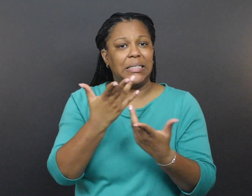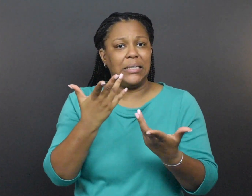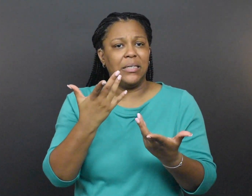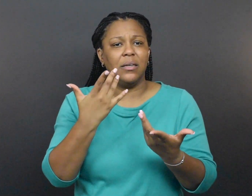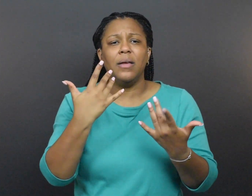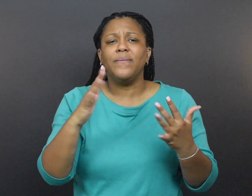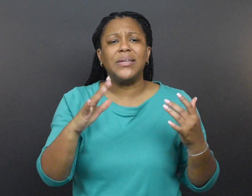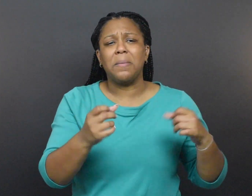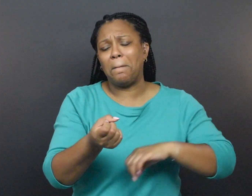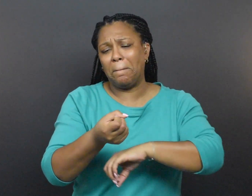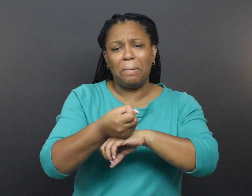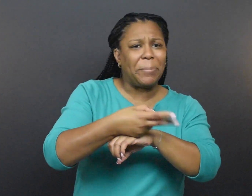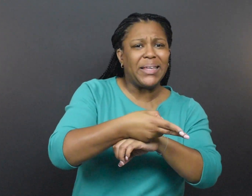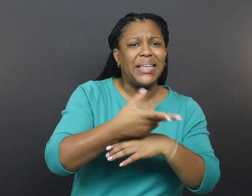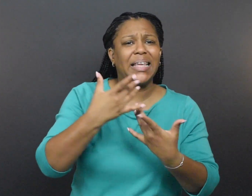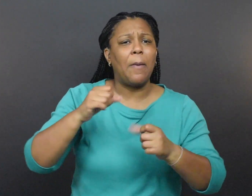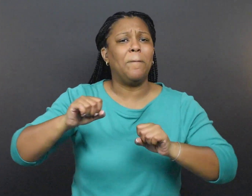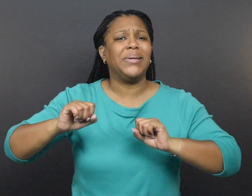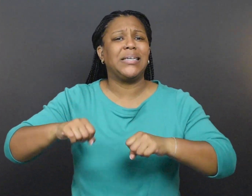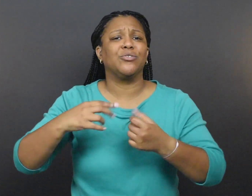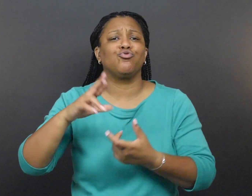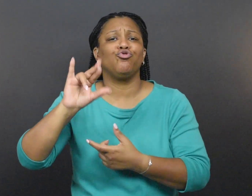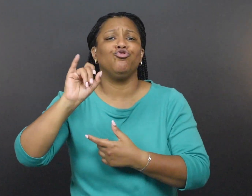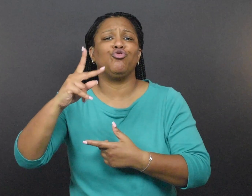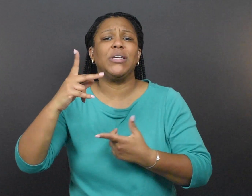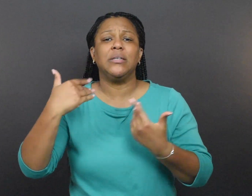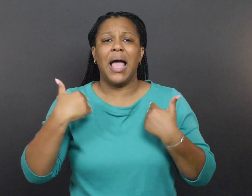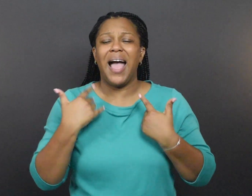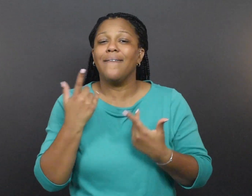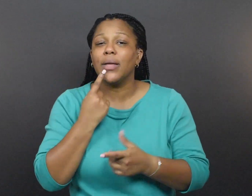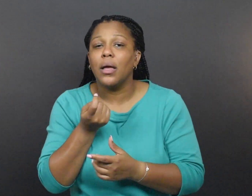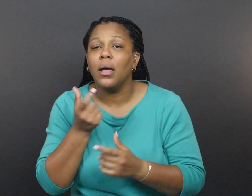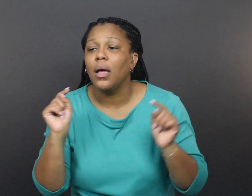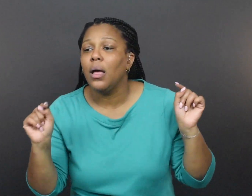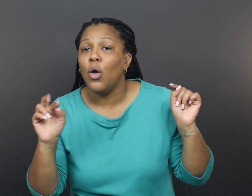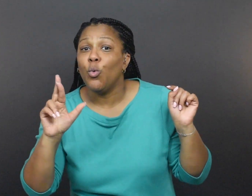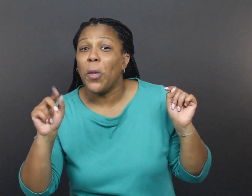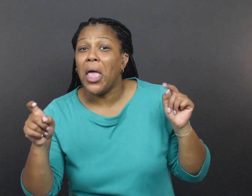potential risks of having a rare, adverse reaction to vaccination.